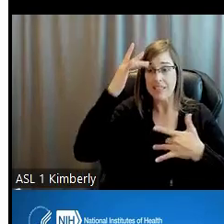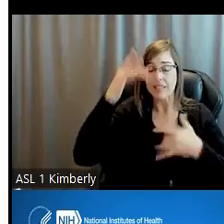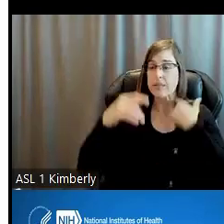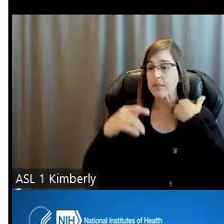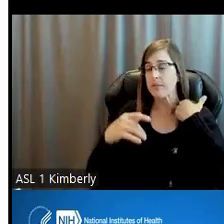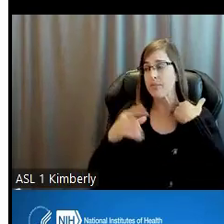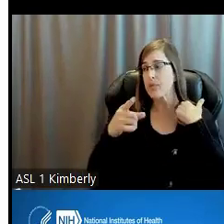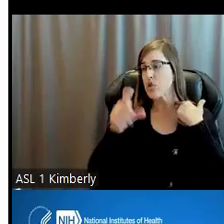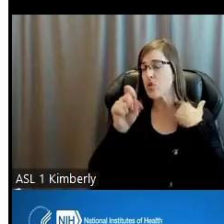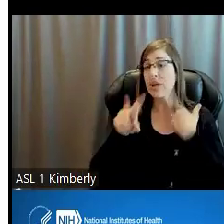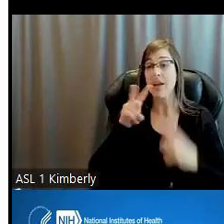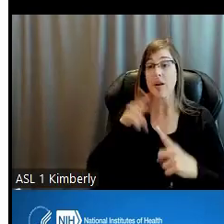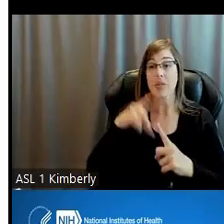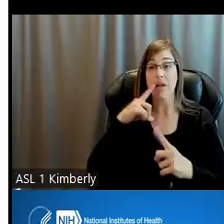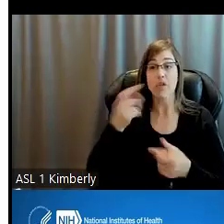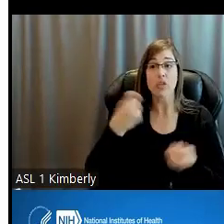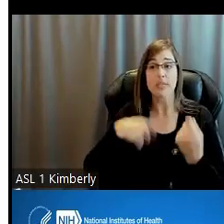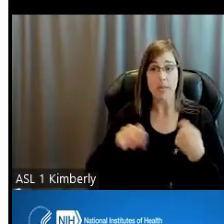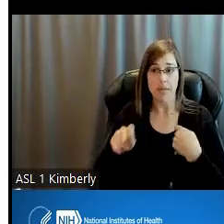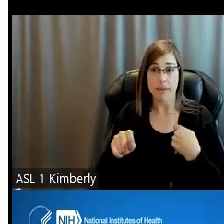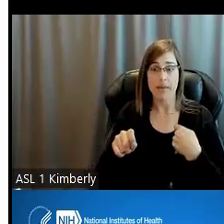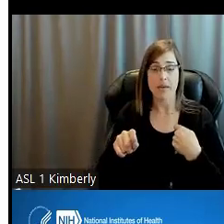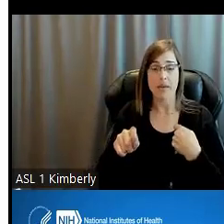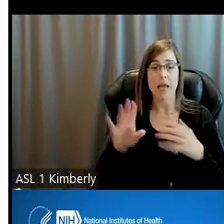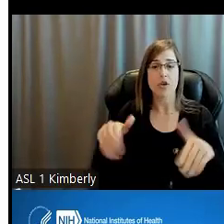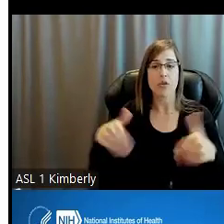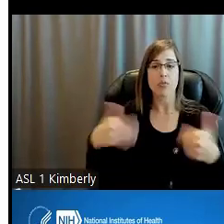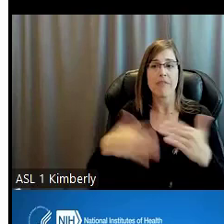you can apply for a supplement to provide up to $50,000